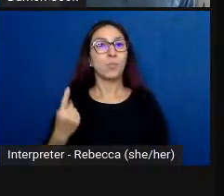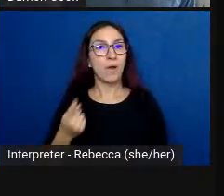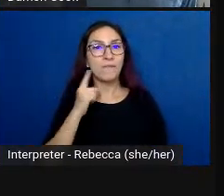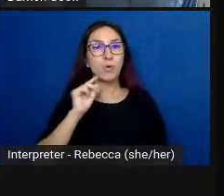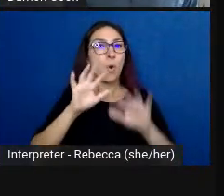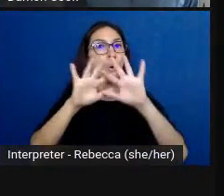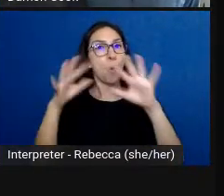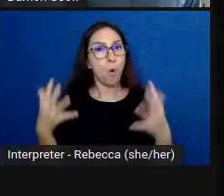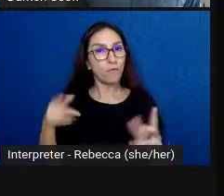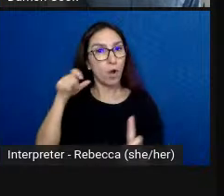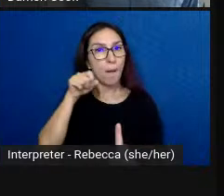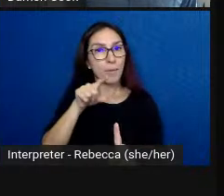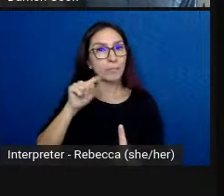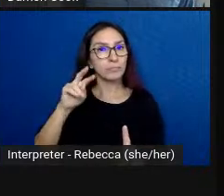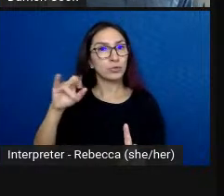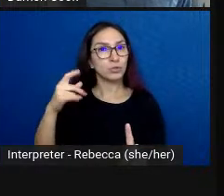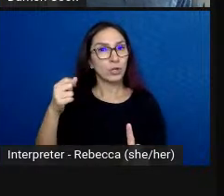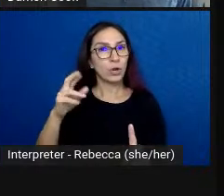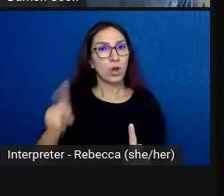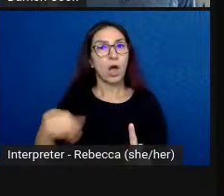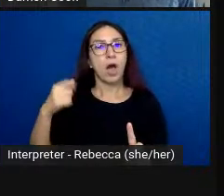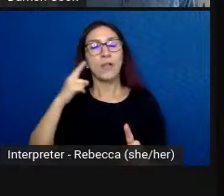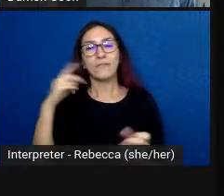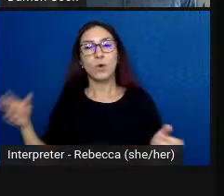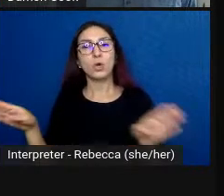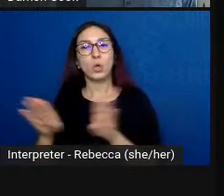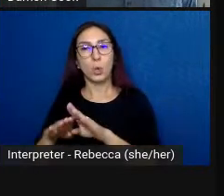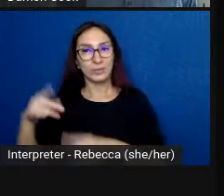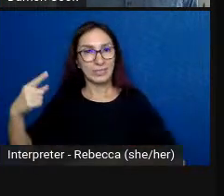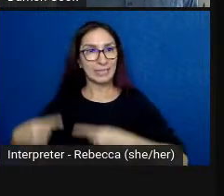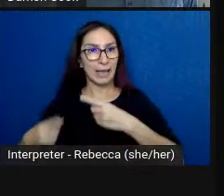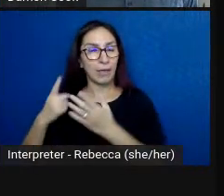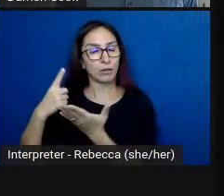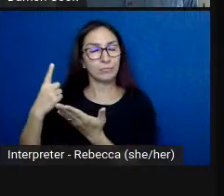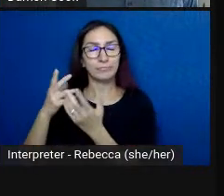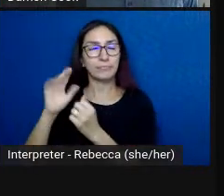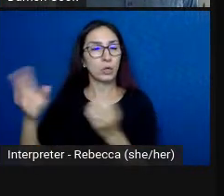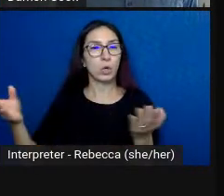let's look at our Dialog and add buttons to